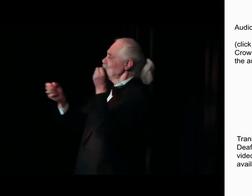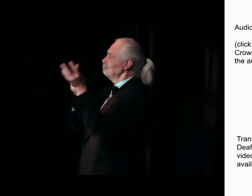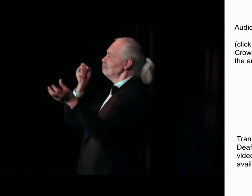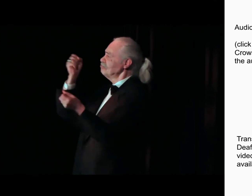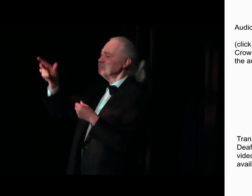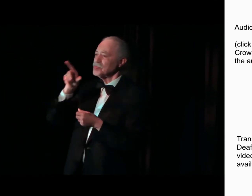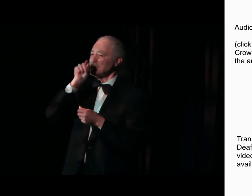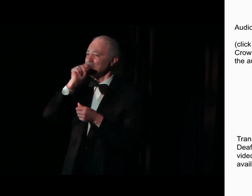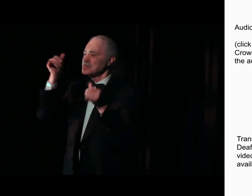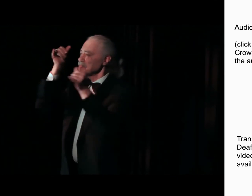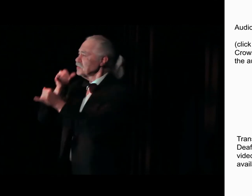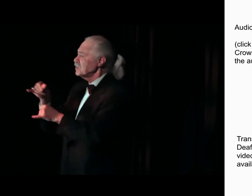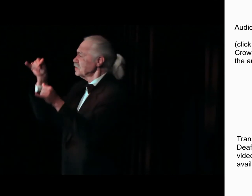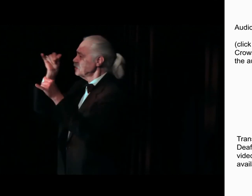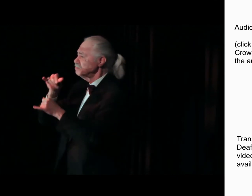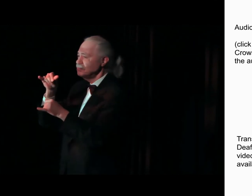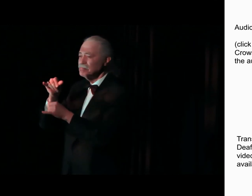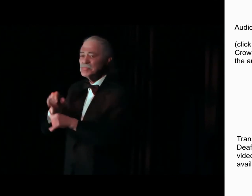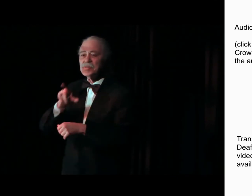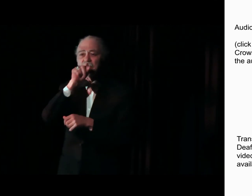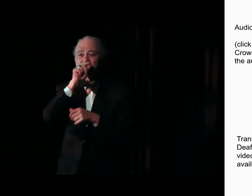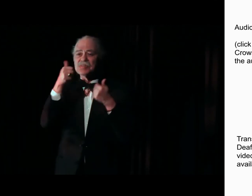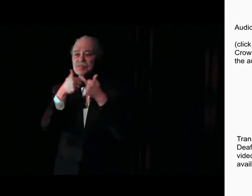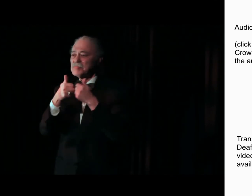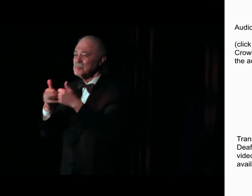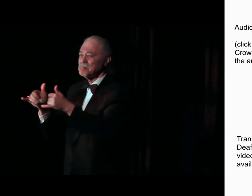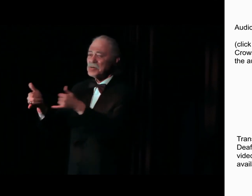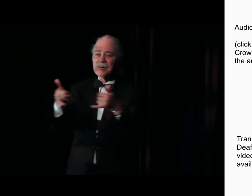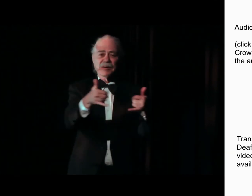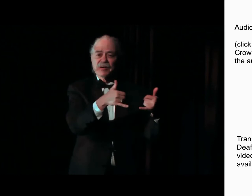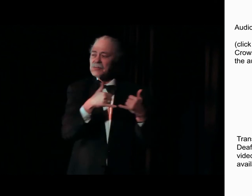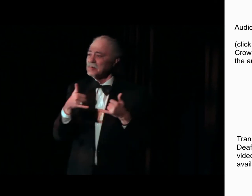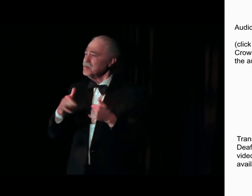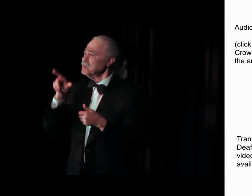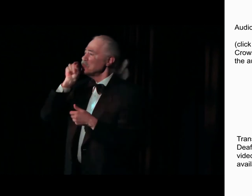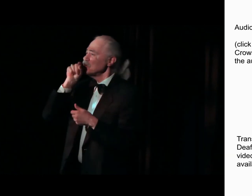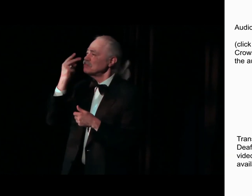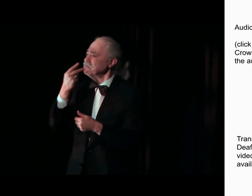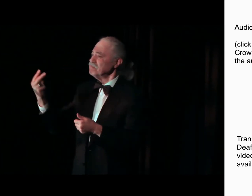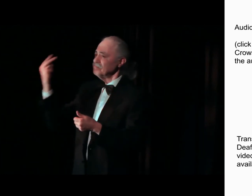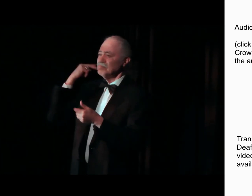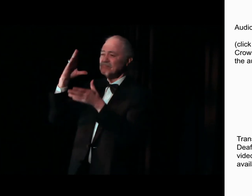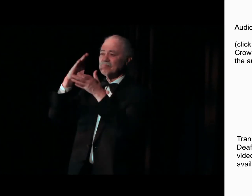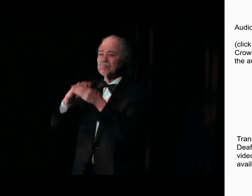to tell bird stories and bird jokes . . .